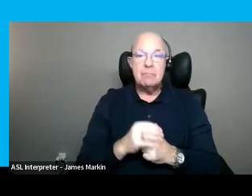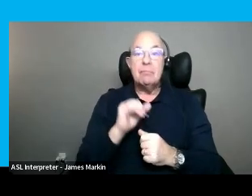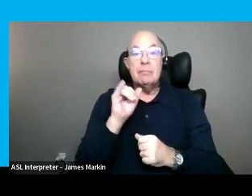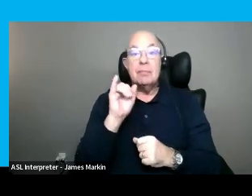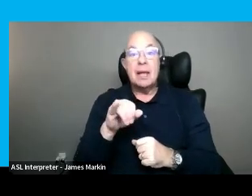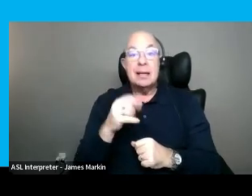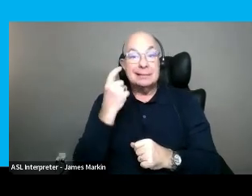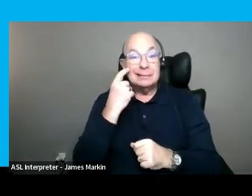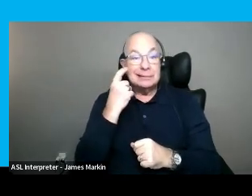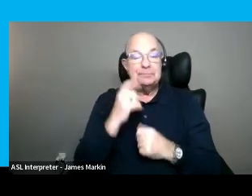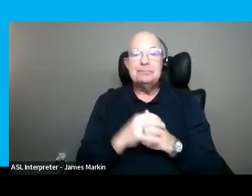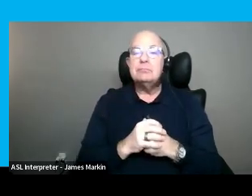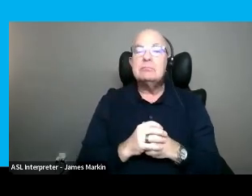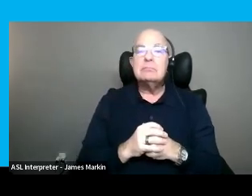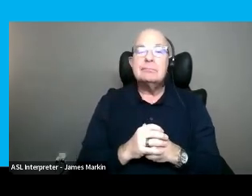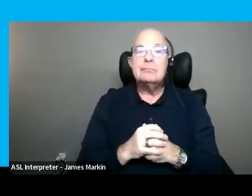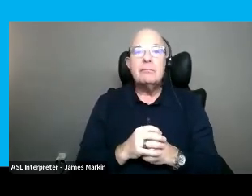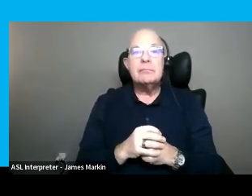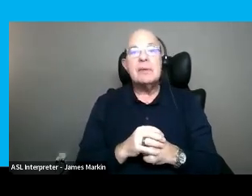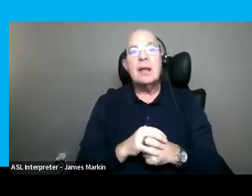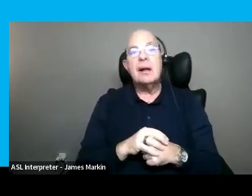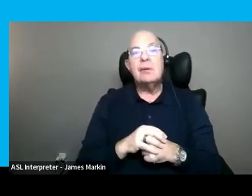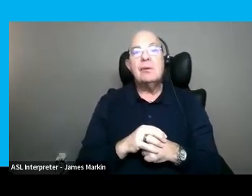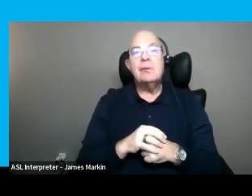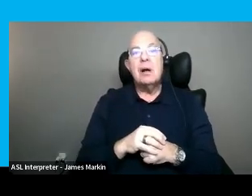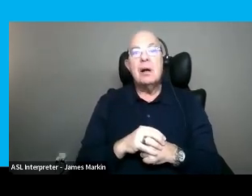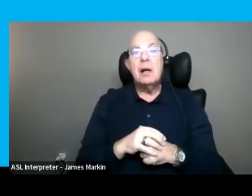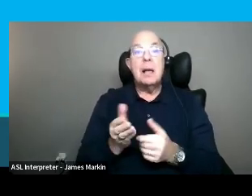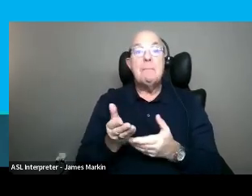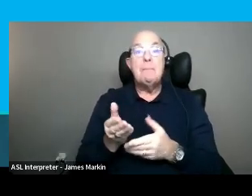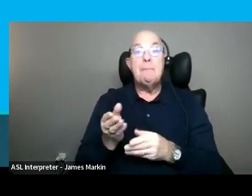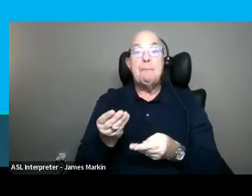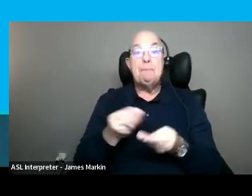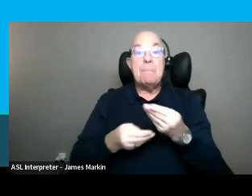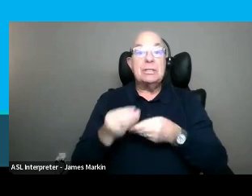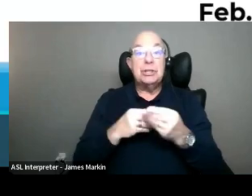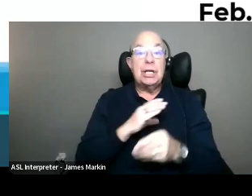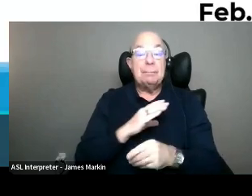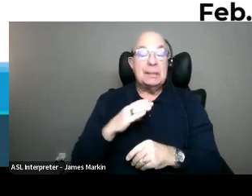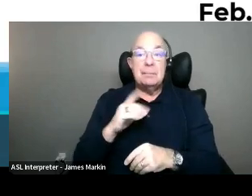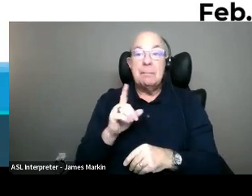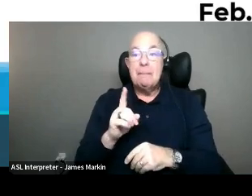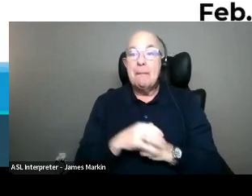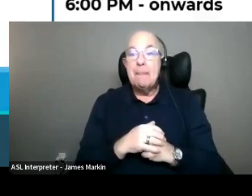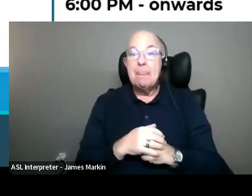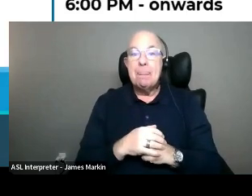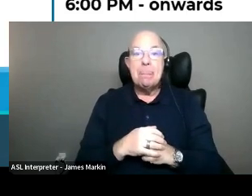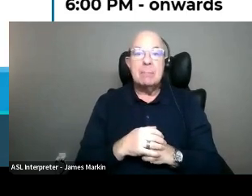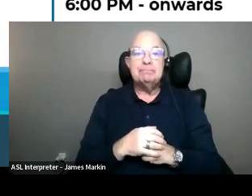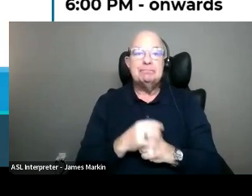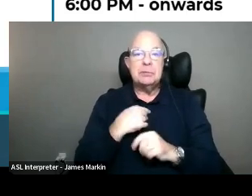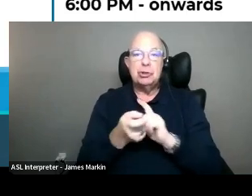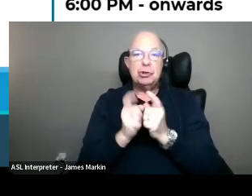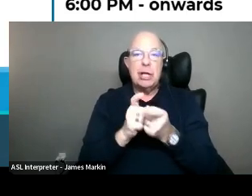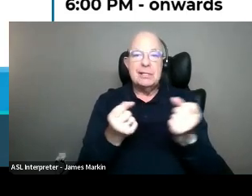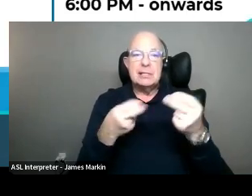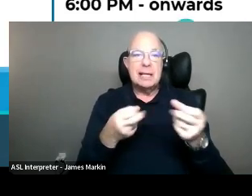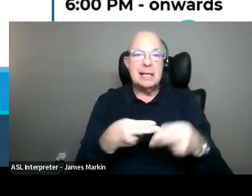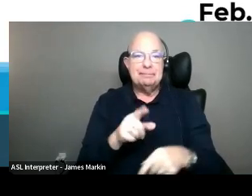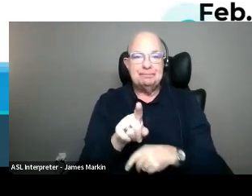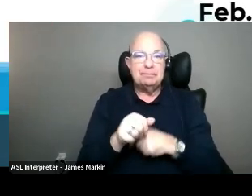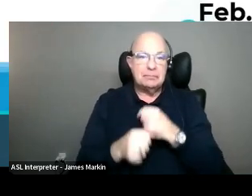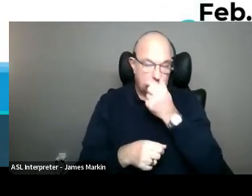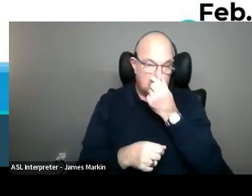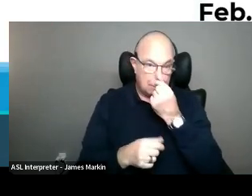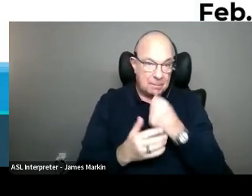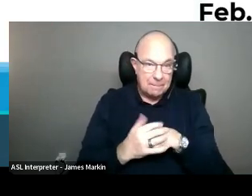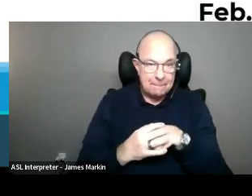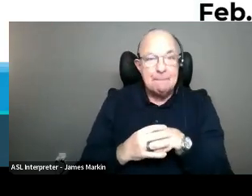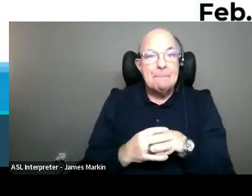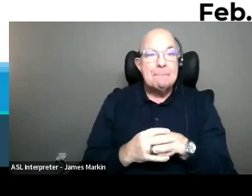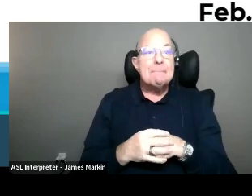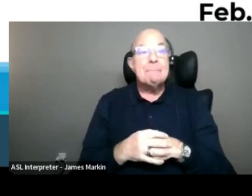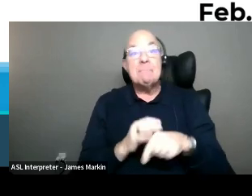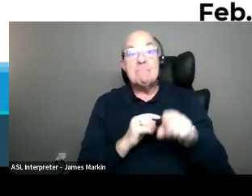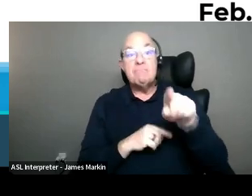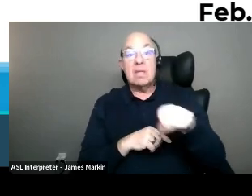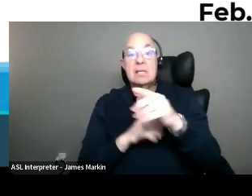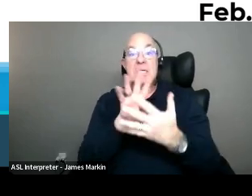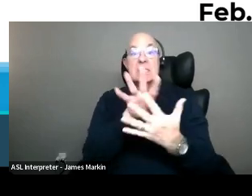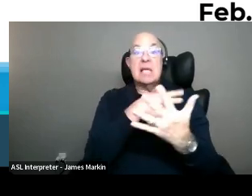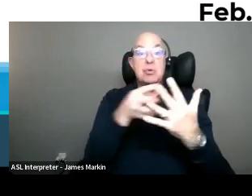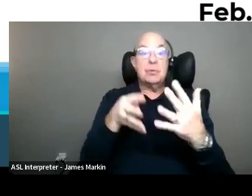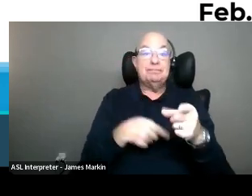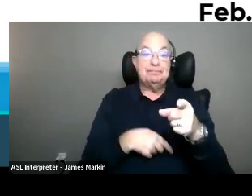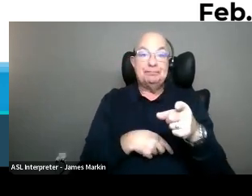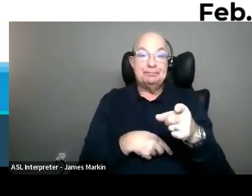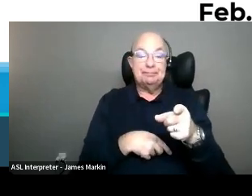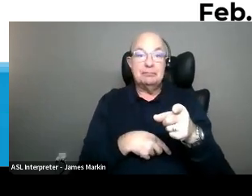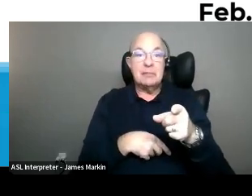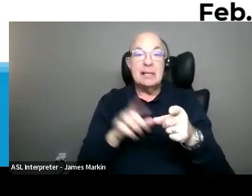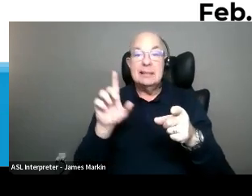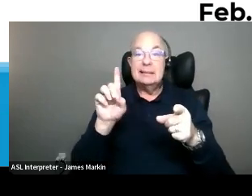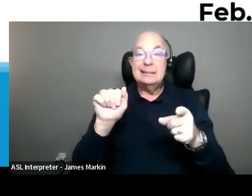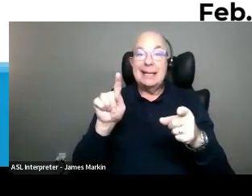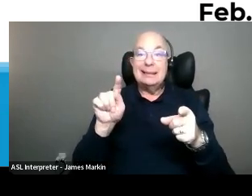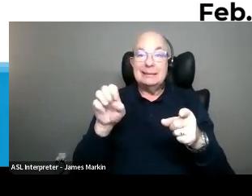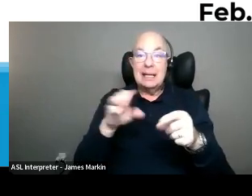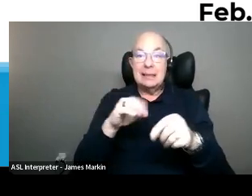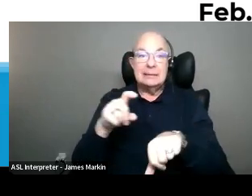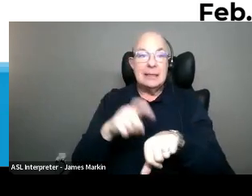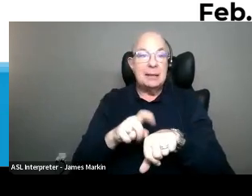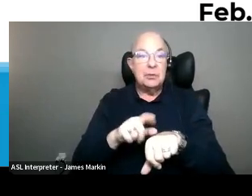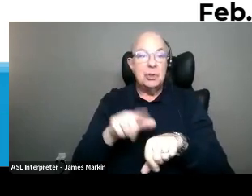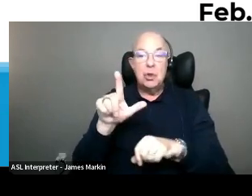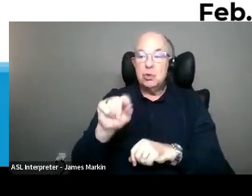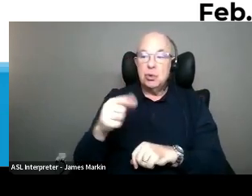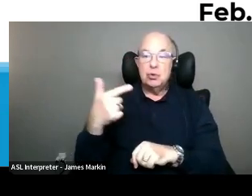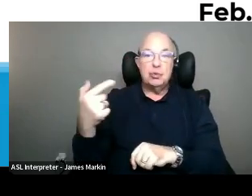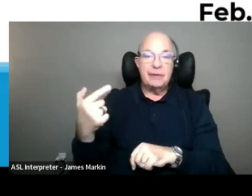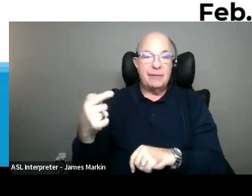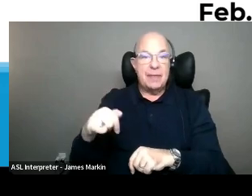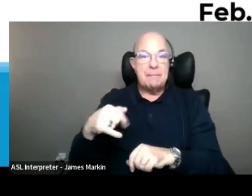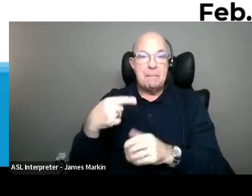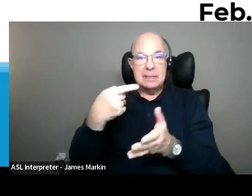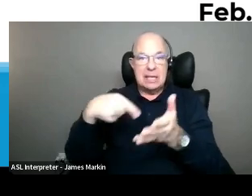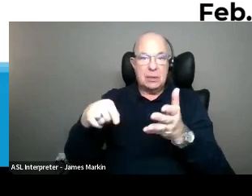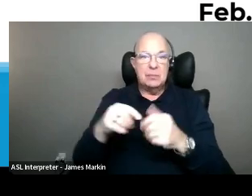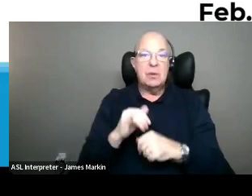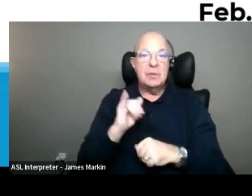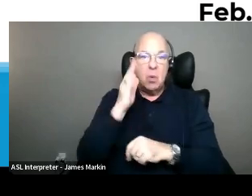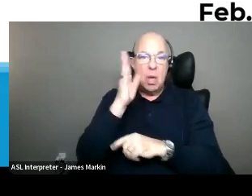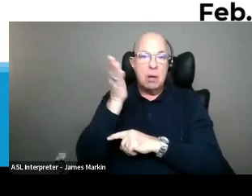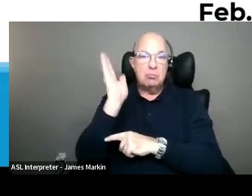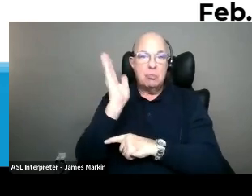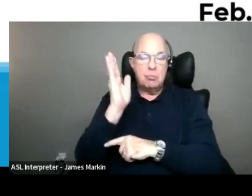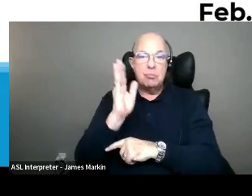Melissa Wong (she/her), SPT: The, the budget committee… oh, sorry, I'm not on the wrong slides, looking at the wrong slides. So, yeah, so here is the, the Budget Committee dates. On the 20th and 21st is when the deputations will take place.